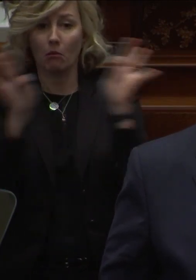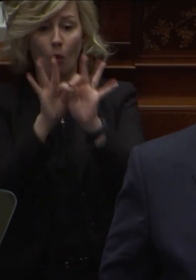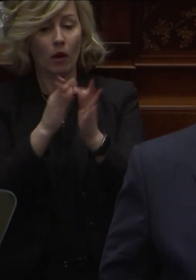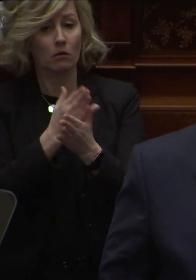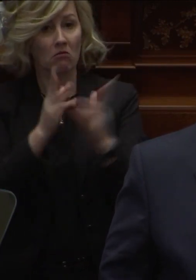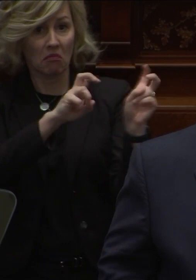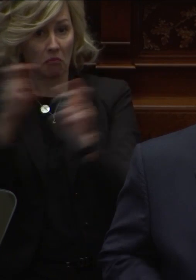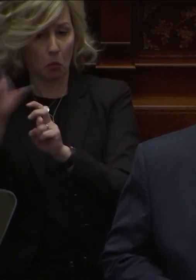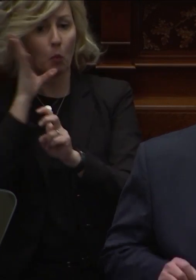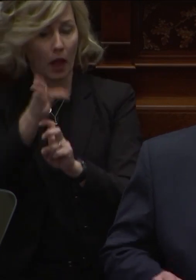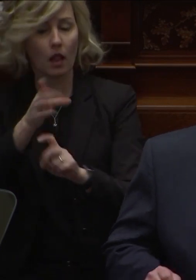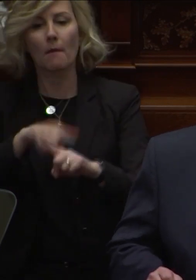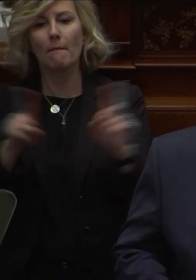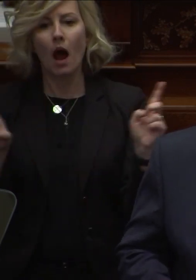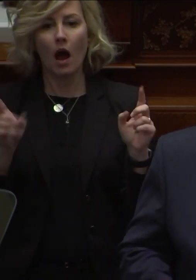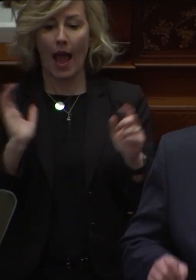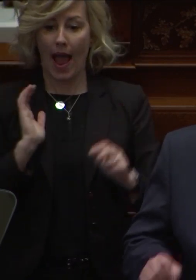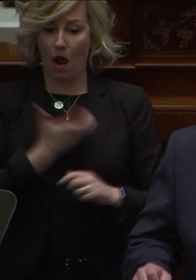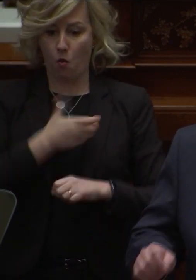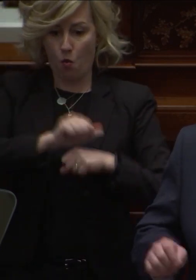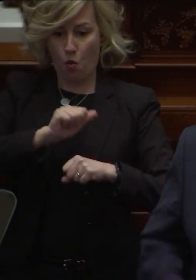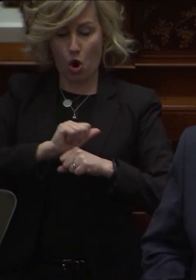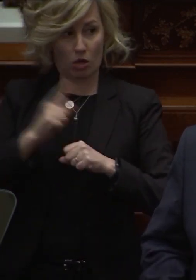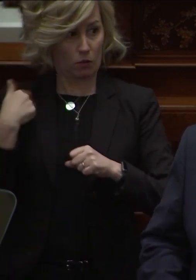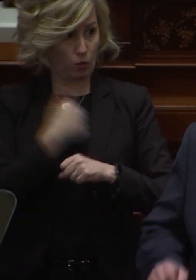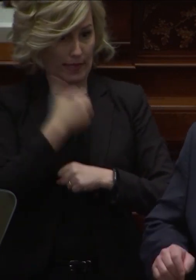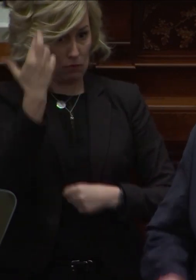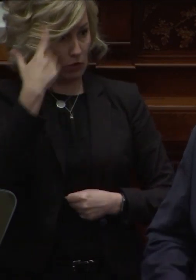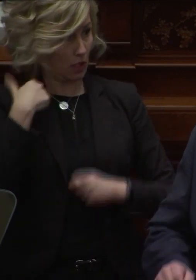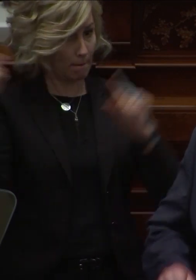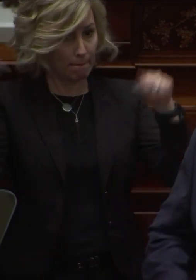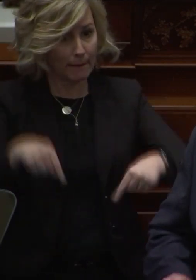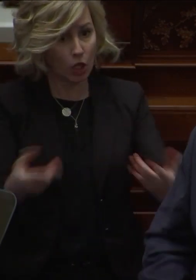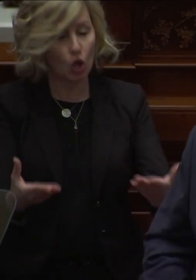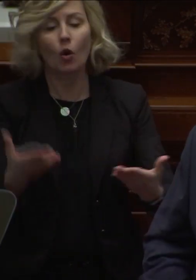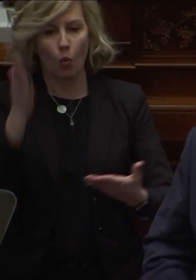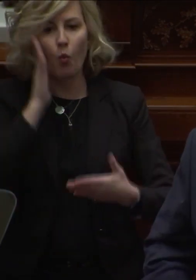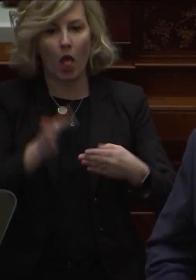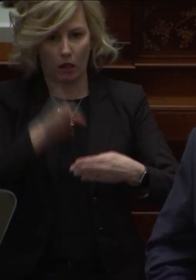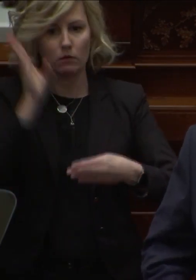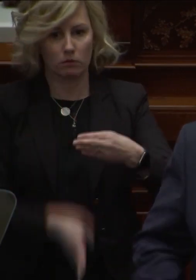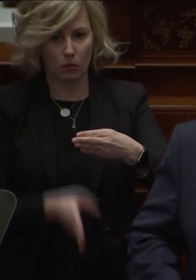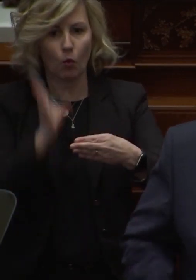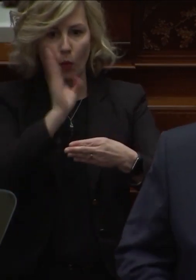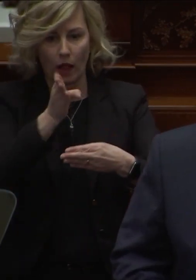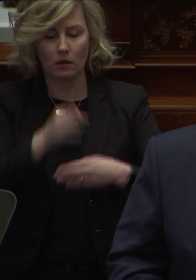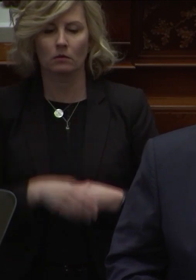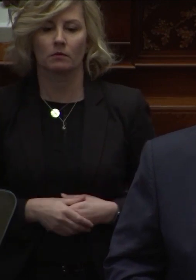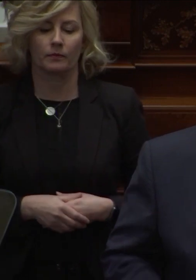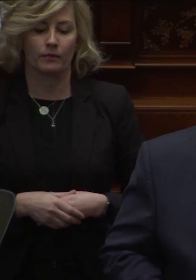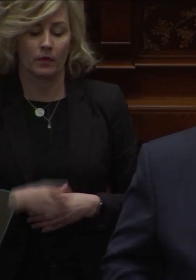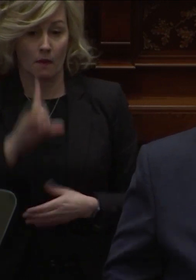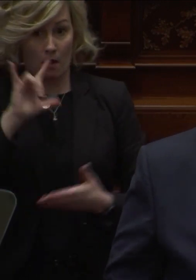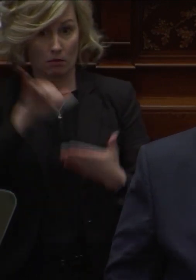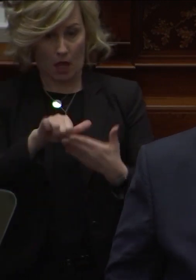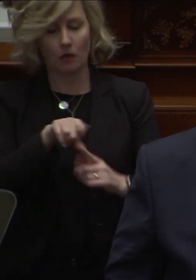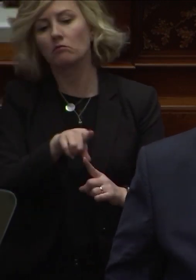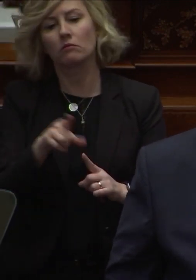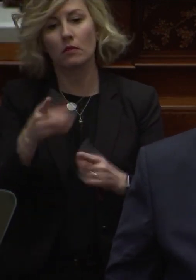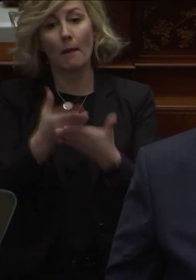WE WILL DISAGREE AT TIMES ON IMPORTANT THINGS, BUT THE WORK WE ALL CAME HERE TO DO WILL GET DONE!